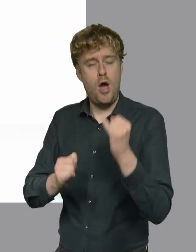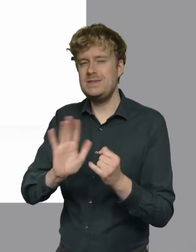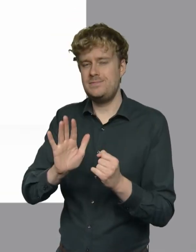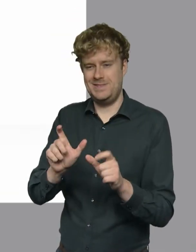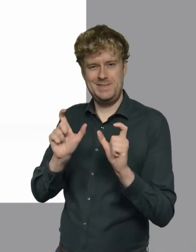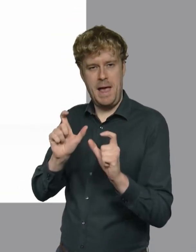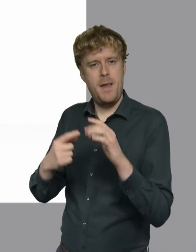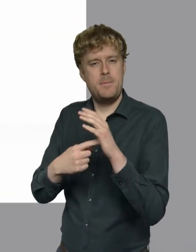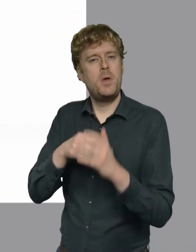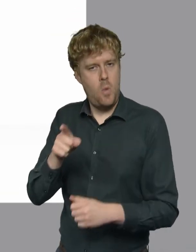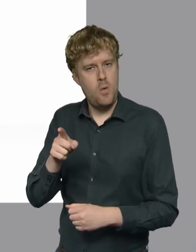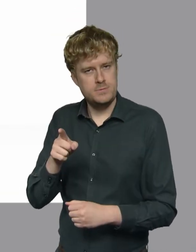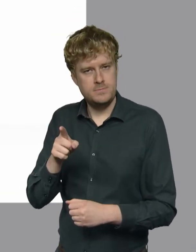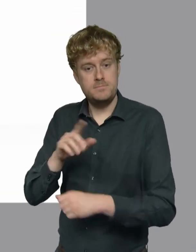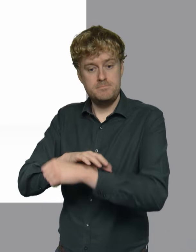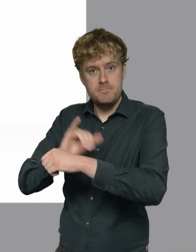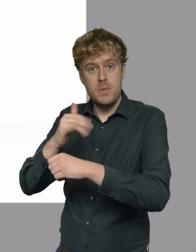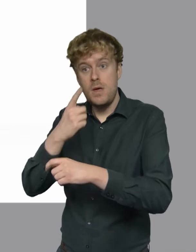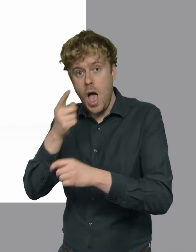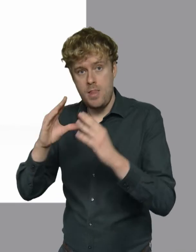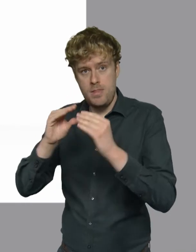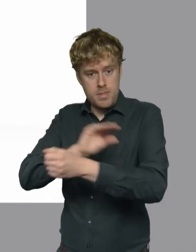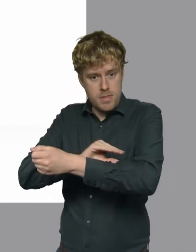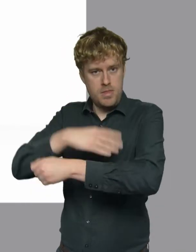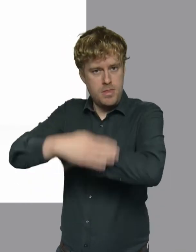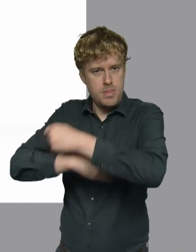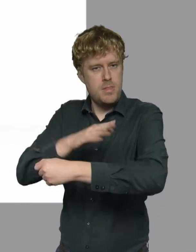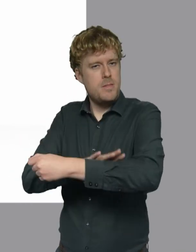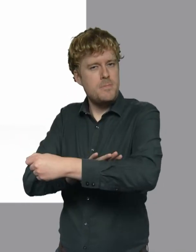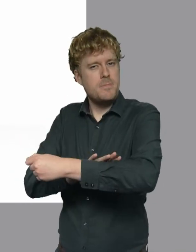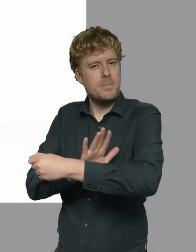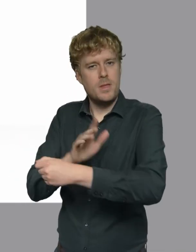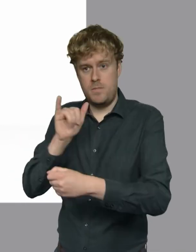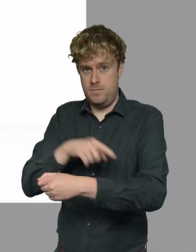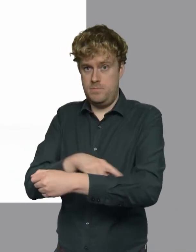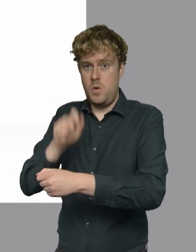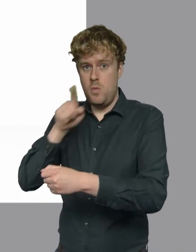Protect the injury with punting and try to move as little as possible, the injury will be very painful.